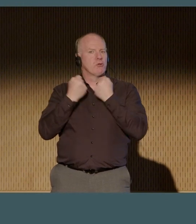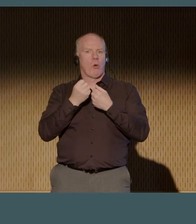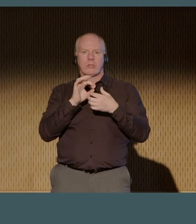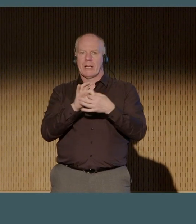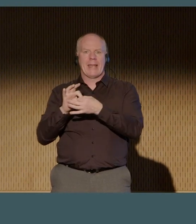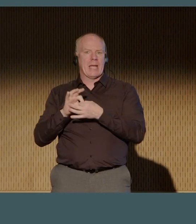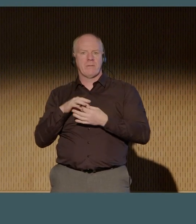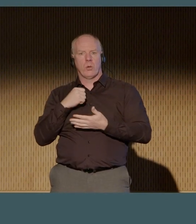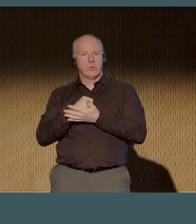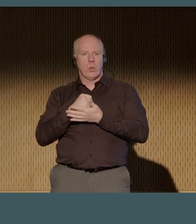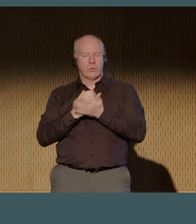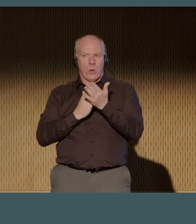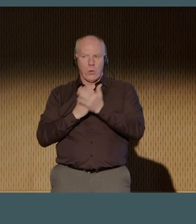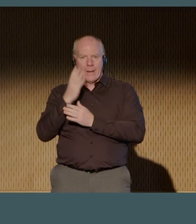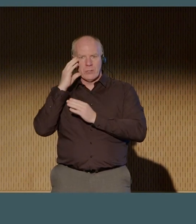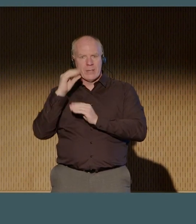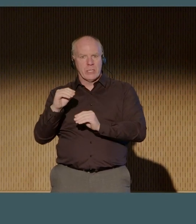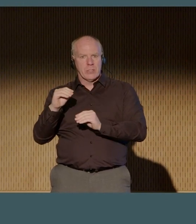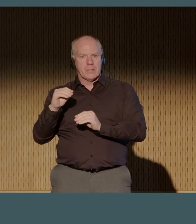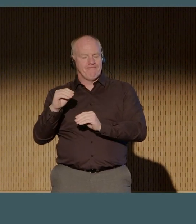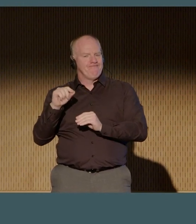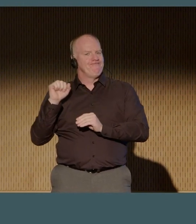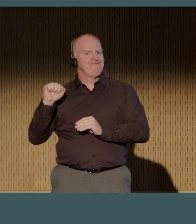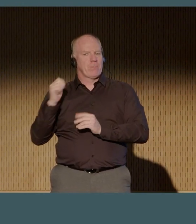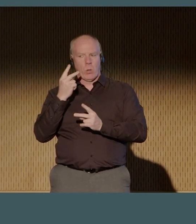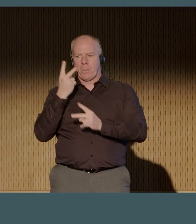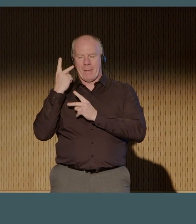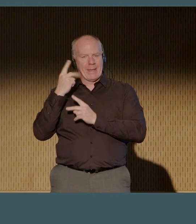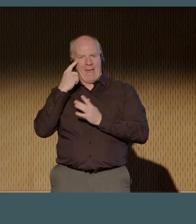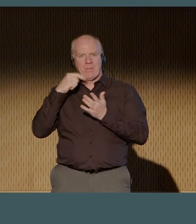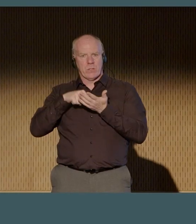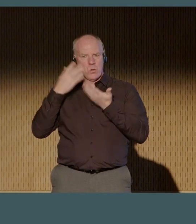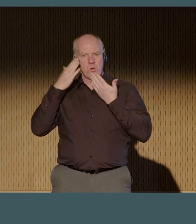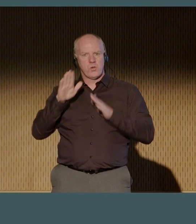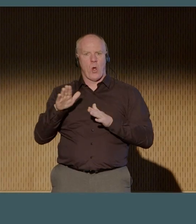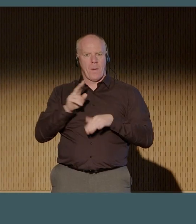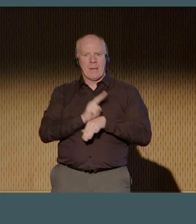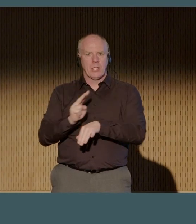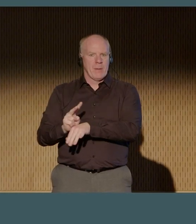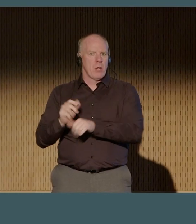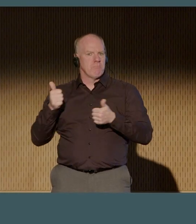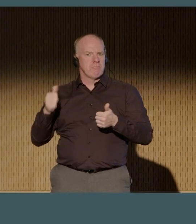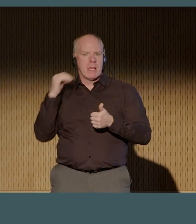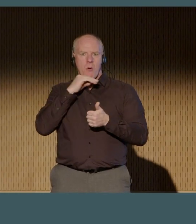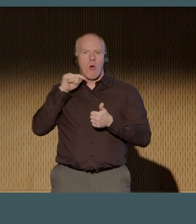for students coming into education, I think that's good evidence for how important it is for people